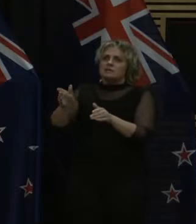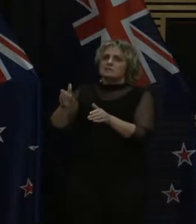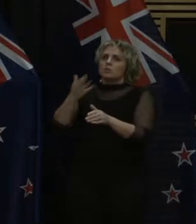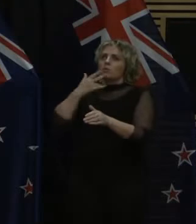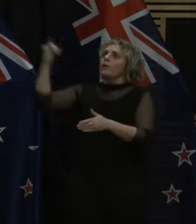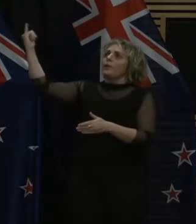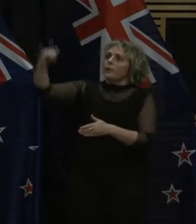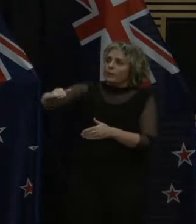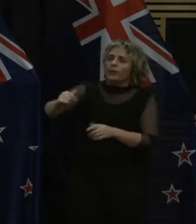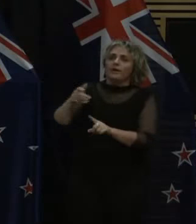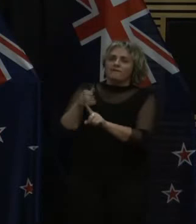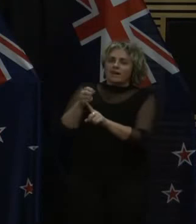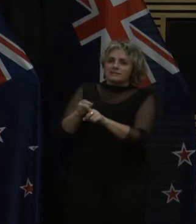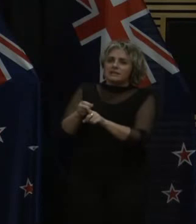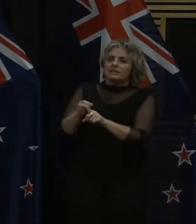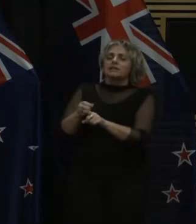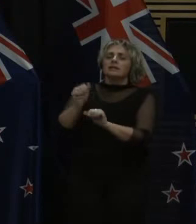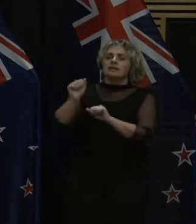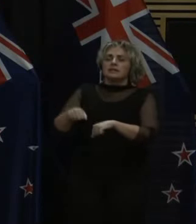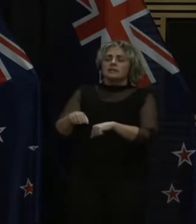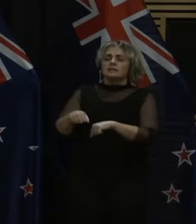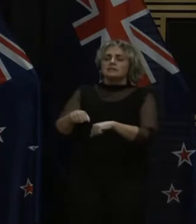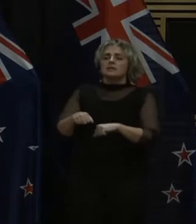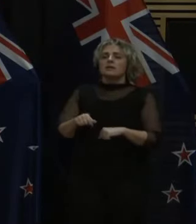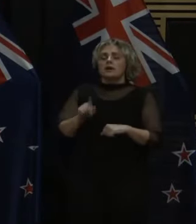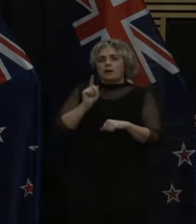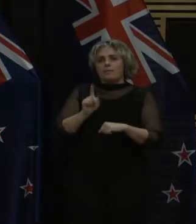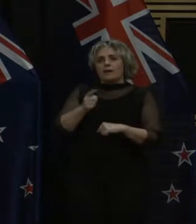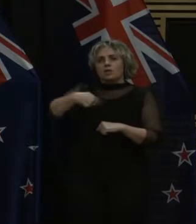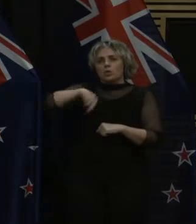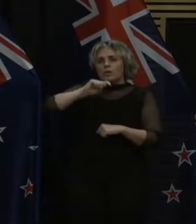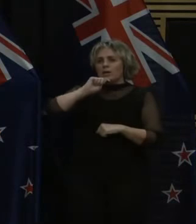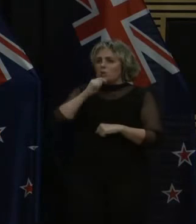Zealand. We are already, as you would have seen, taking into account overseas vaccinations